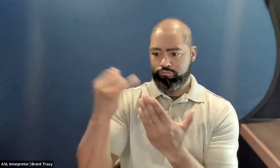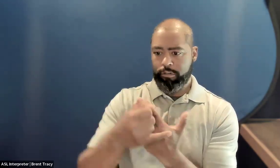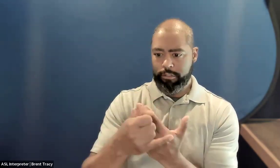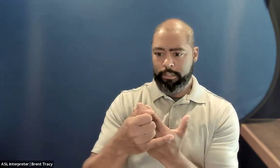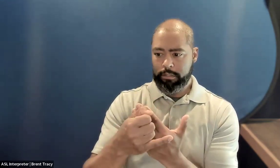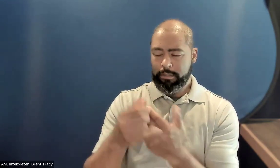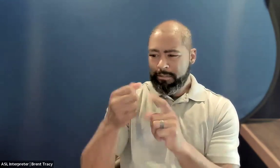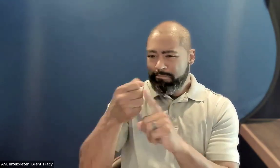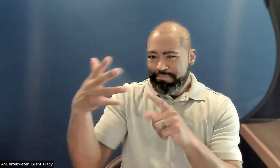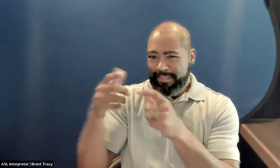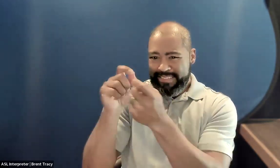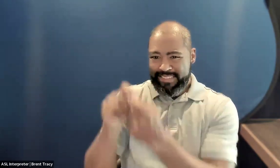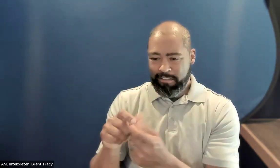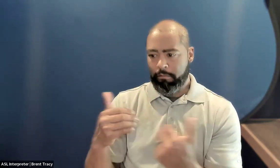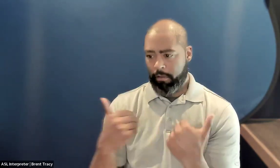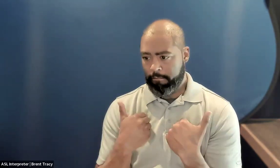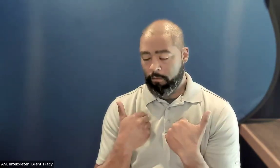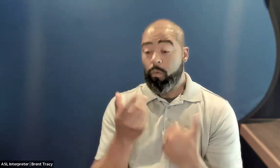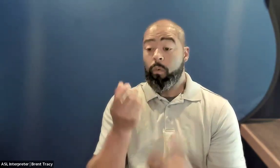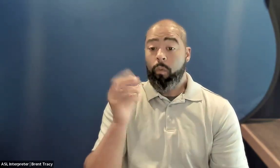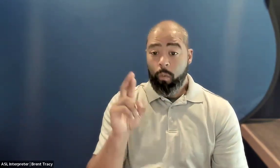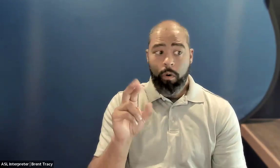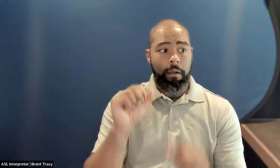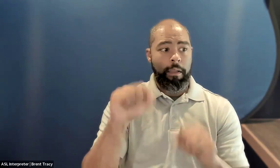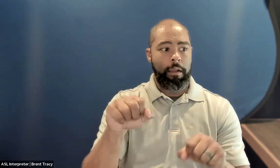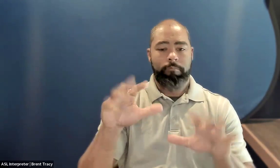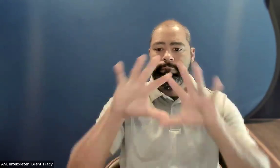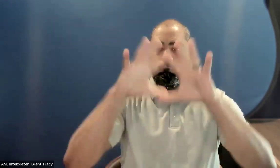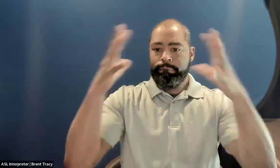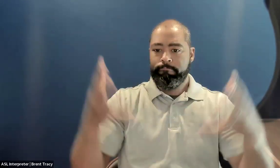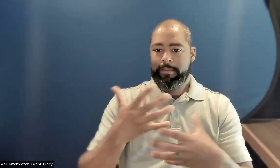on to the View Report step which will provide a summary of the